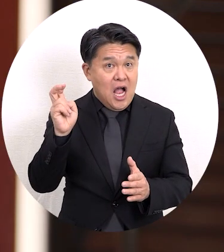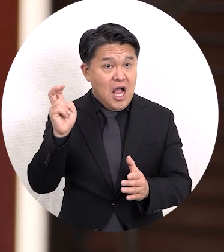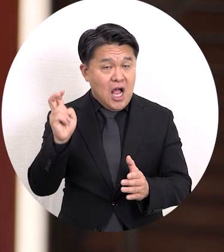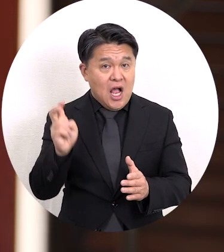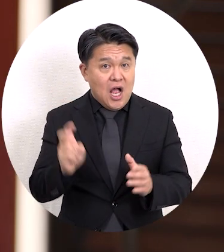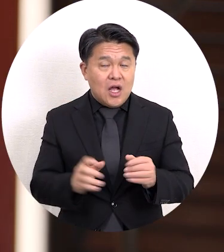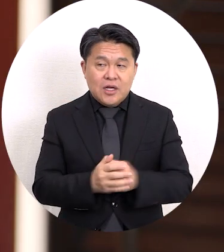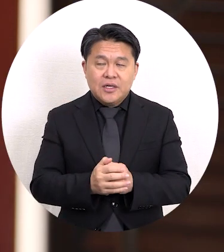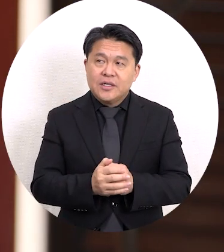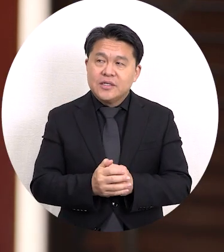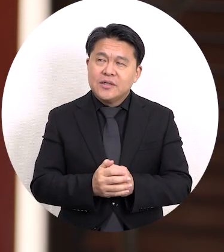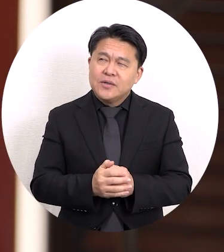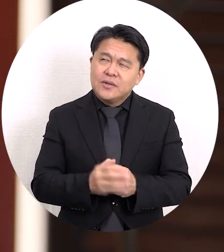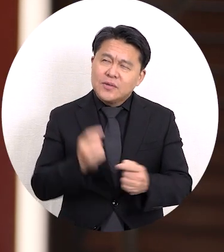such as lullabies or comforting noises